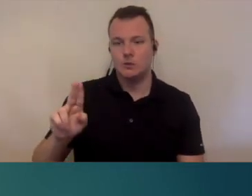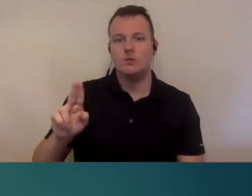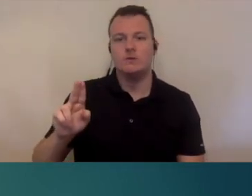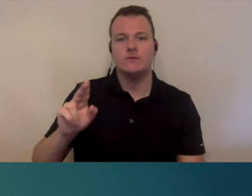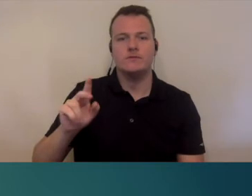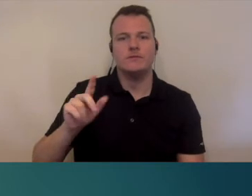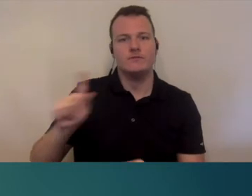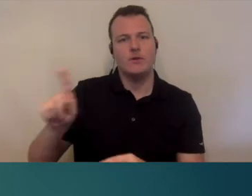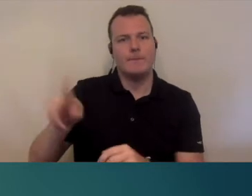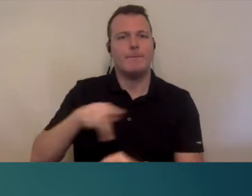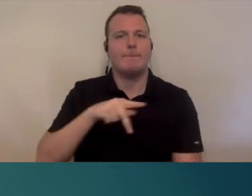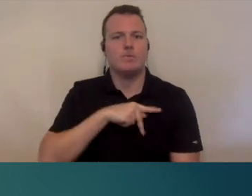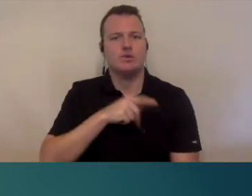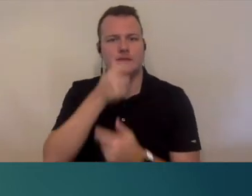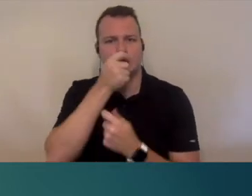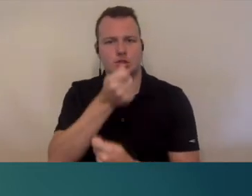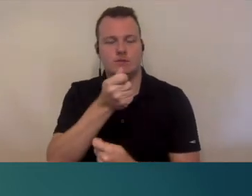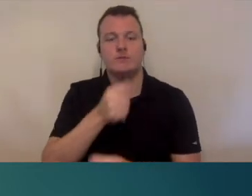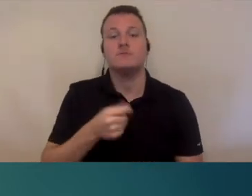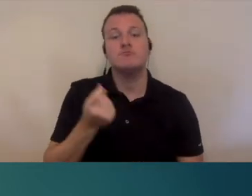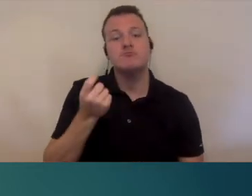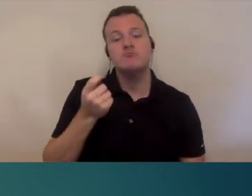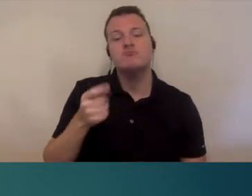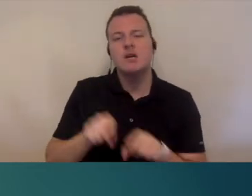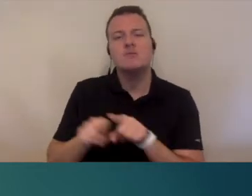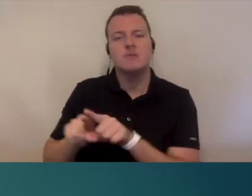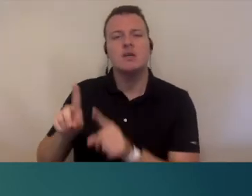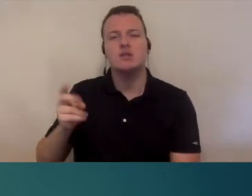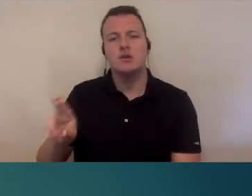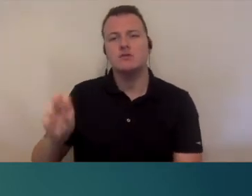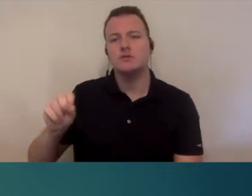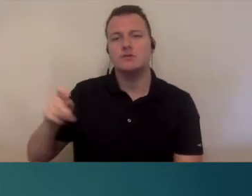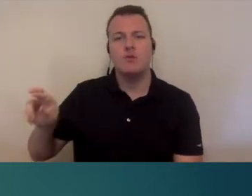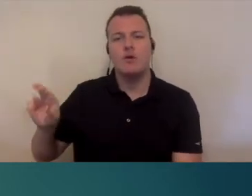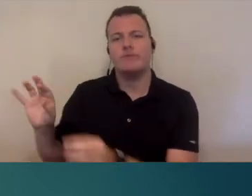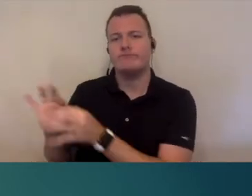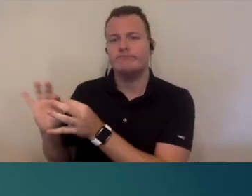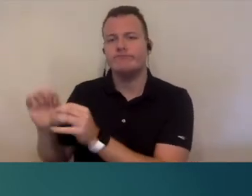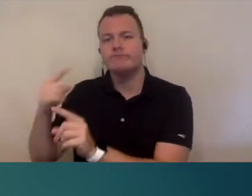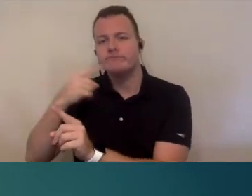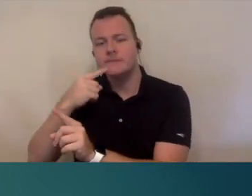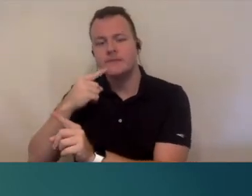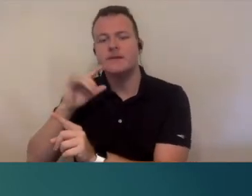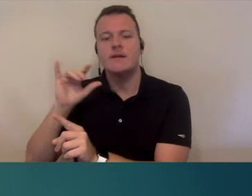Spoor mentioned, when you have a hobby or interest that has a goal set that's